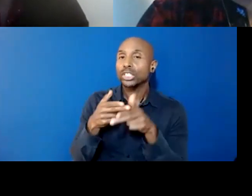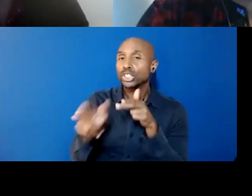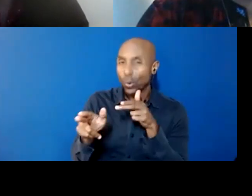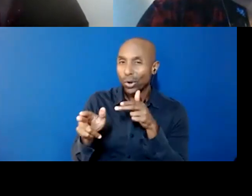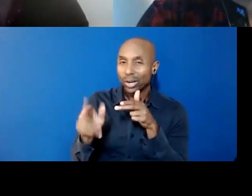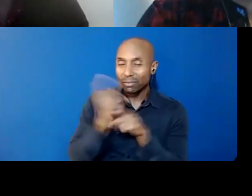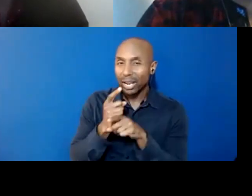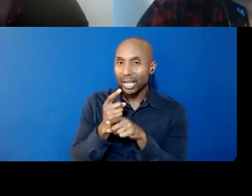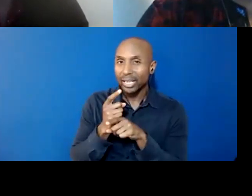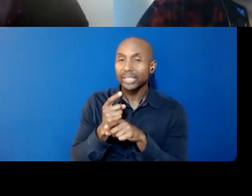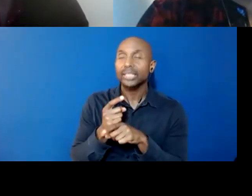classes toward a major.